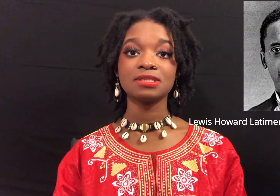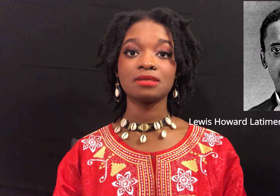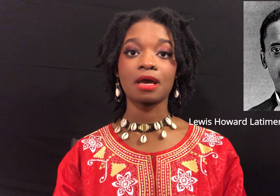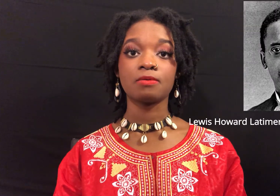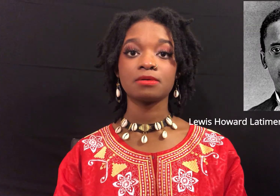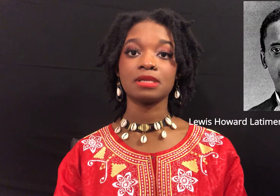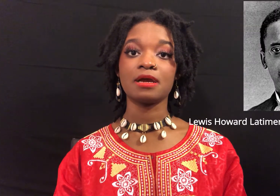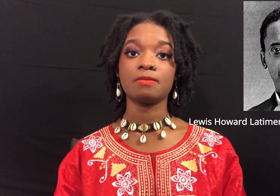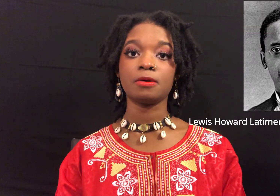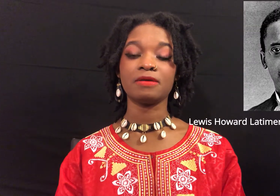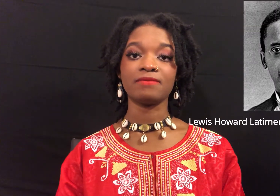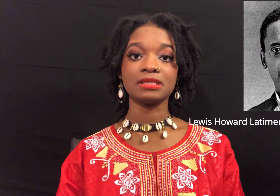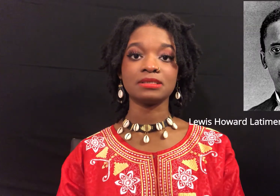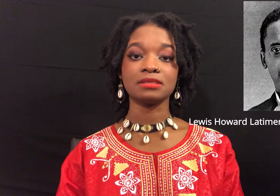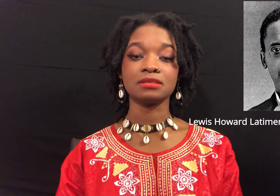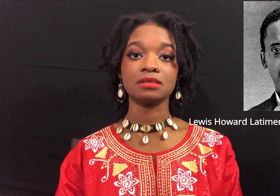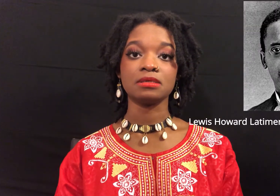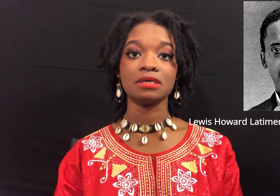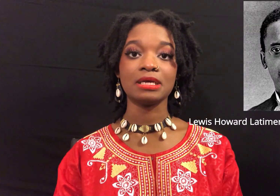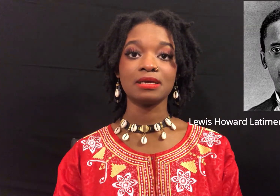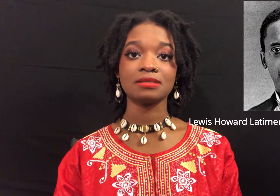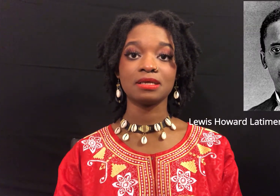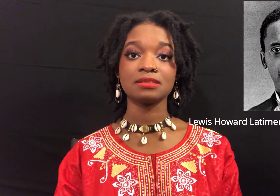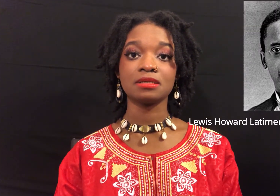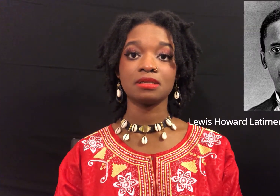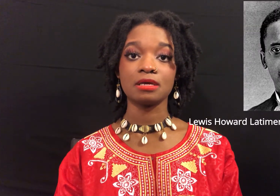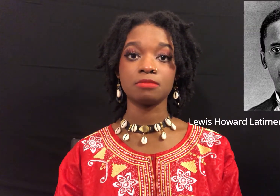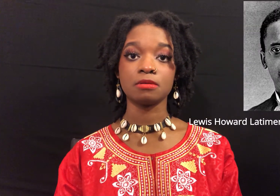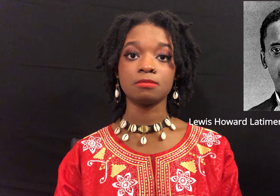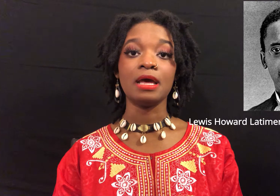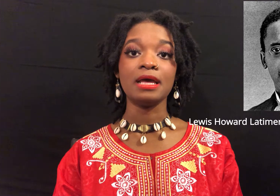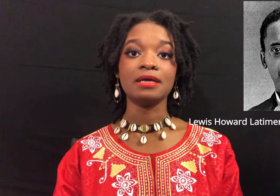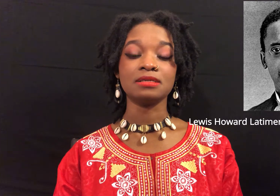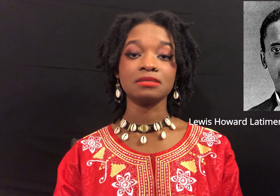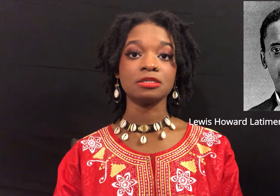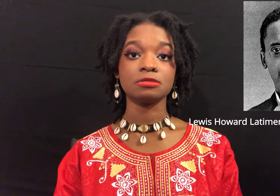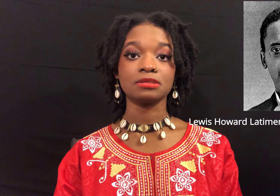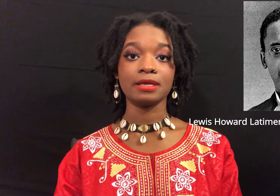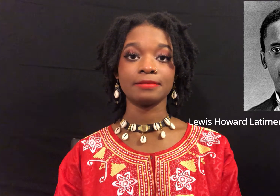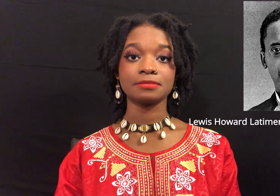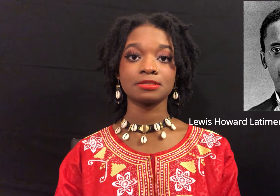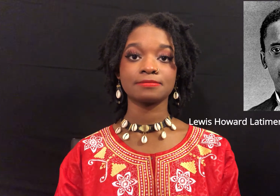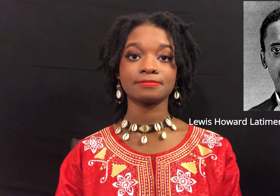Lewis Howard Latimer invented the incandescent light bulb and electric lamps.